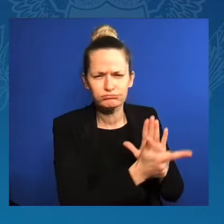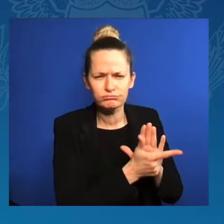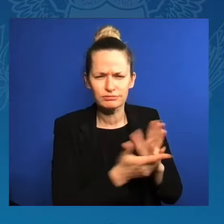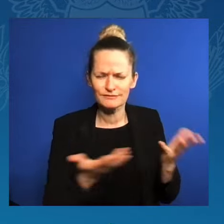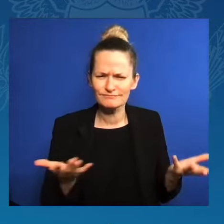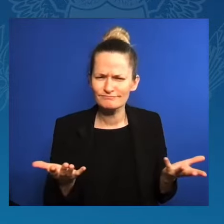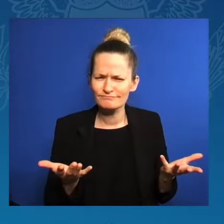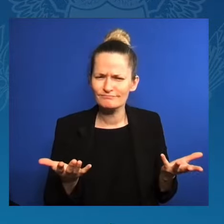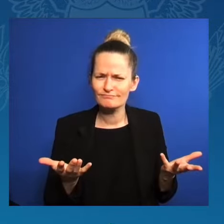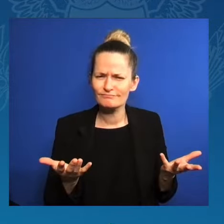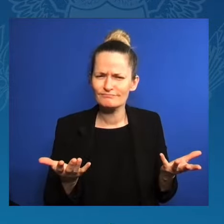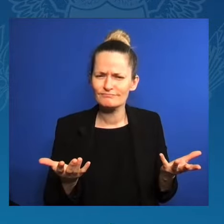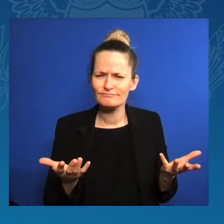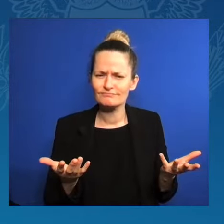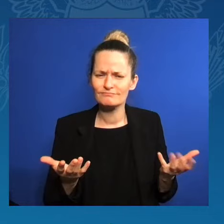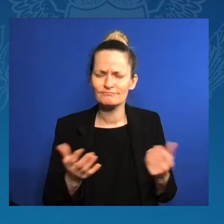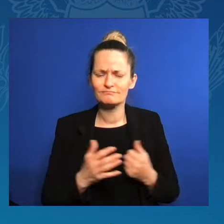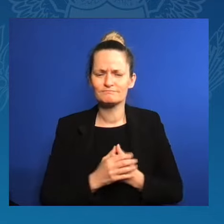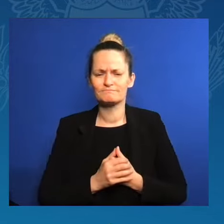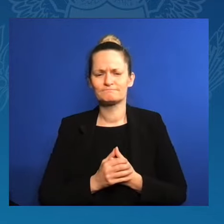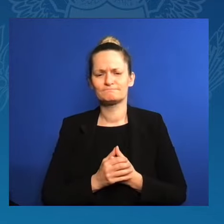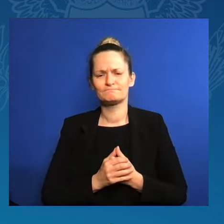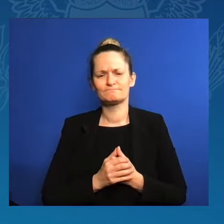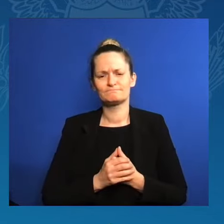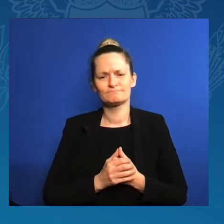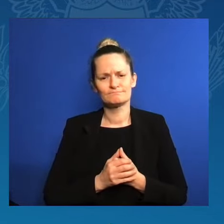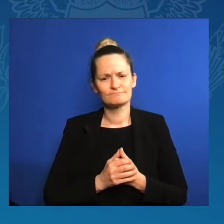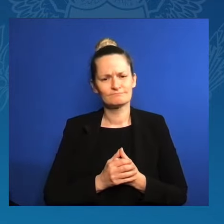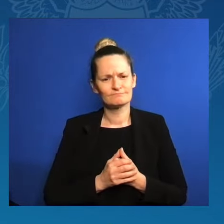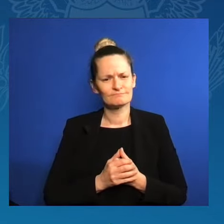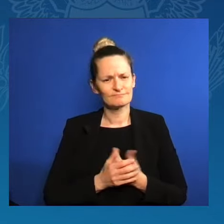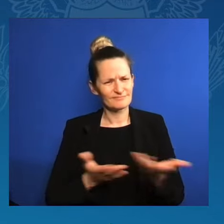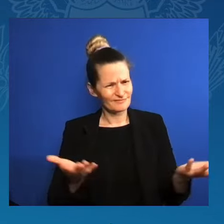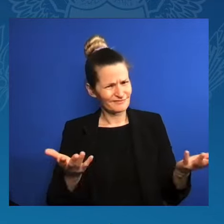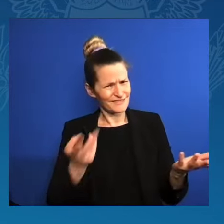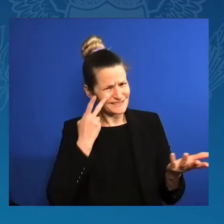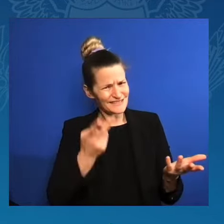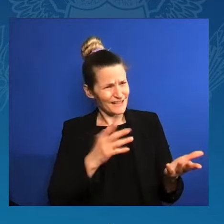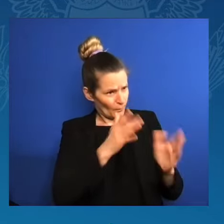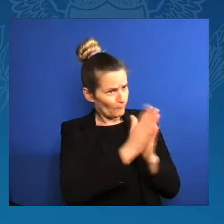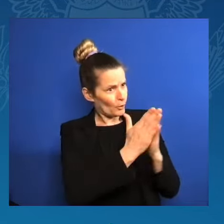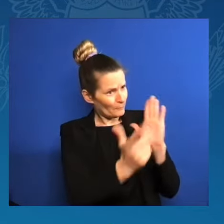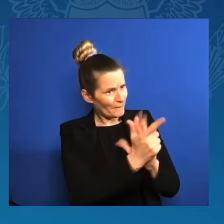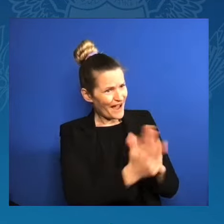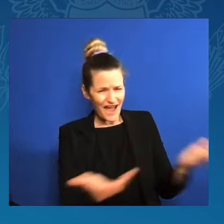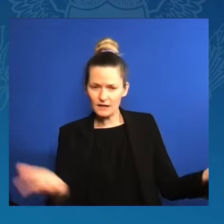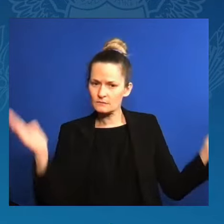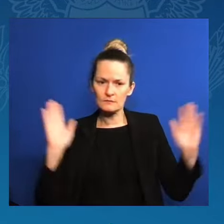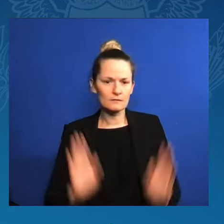Book bans. Book bans in this year of our Lord 2023?